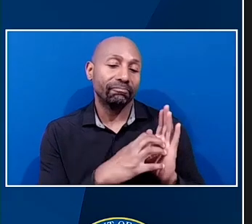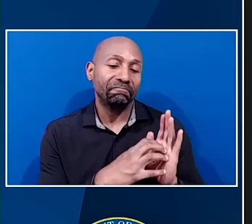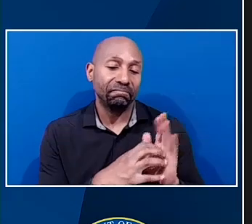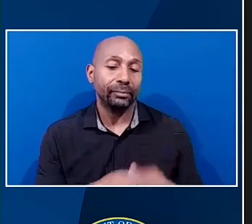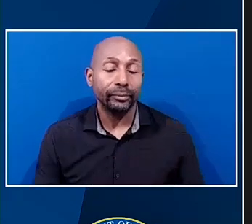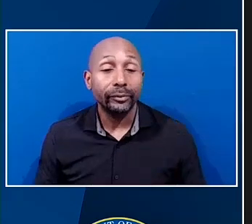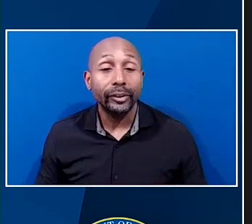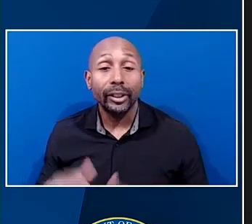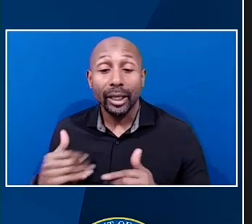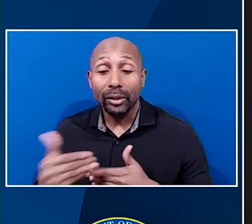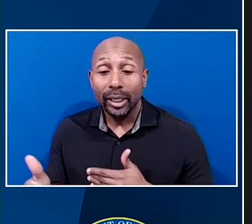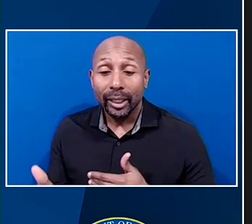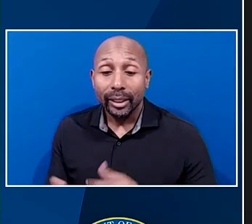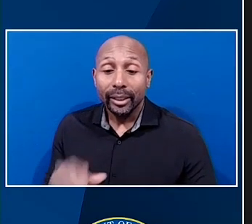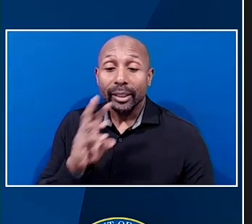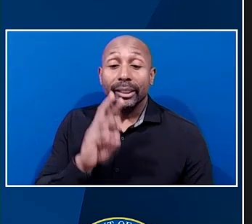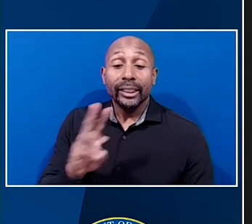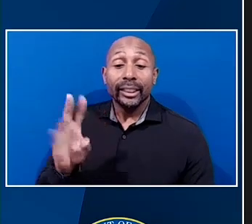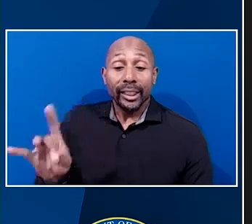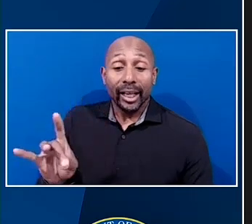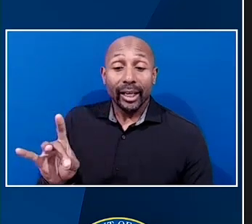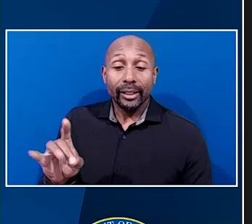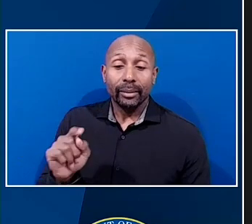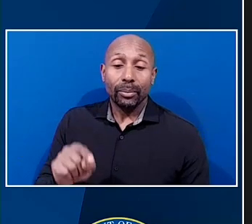(a)(2). Let's see thumbs on that.